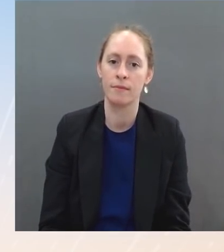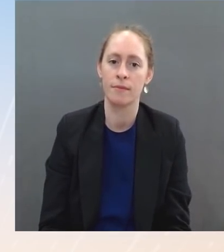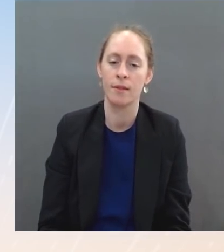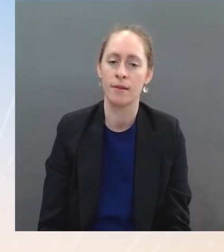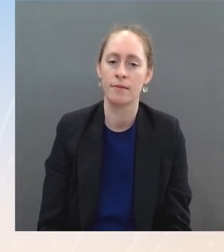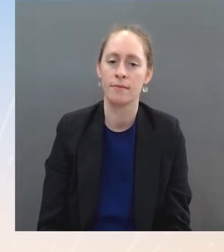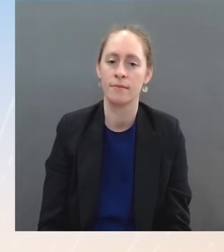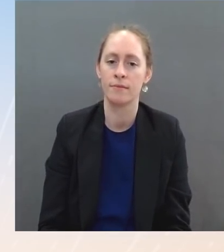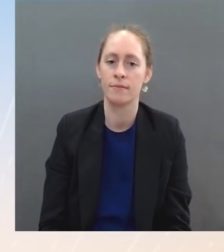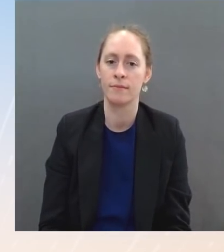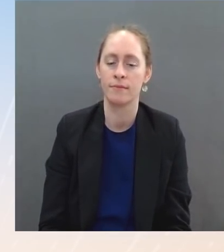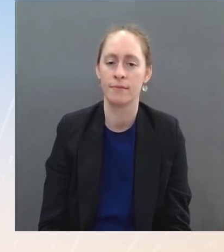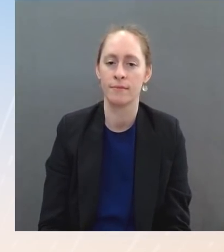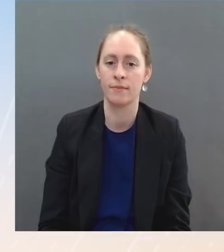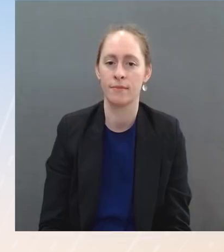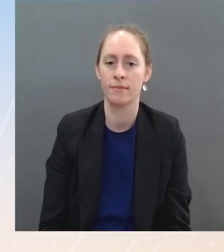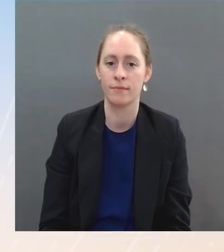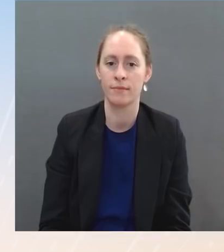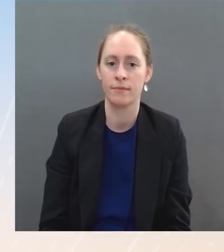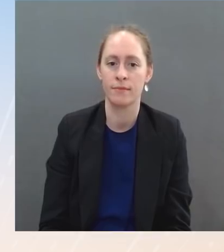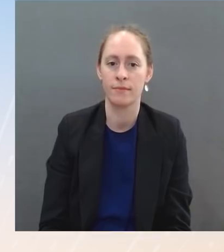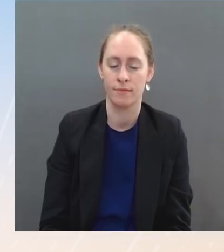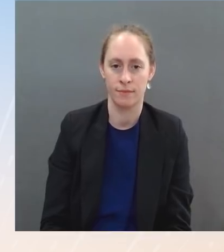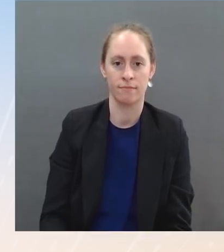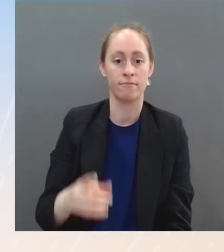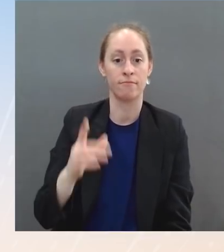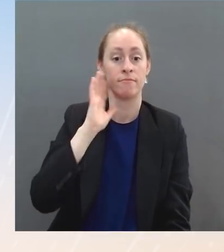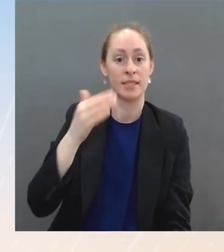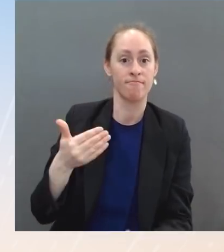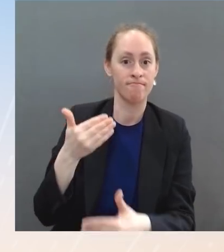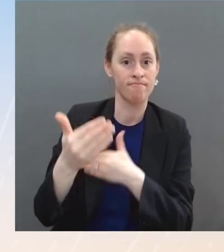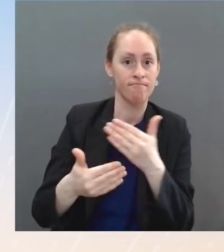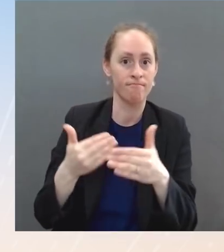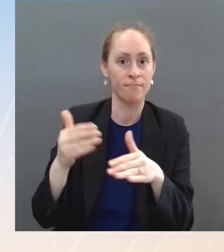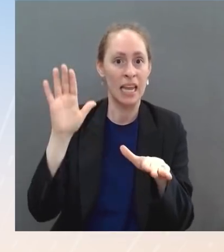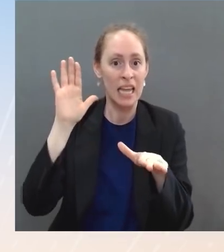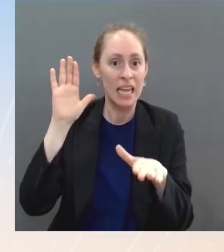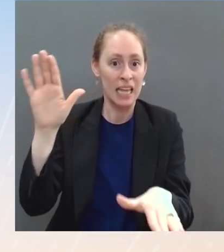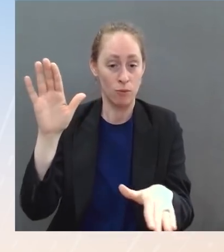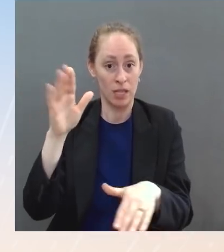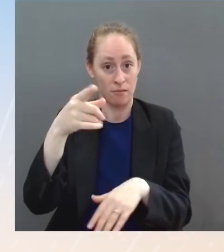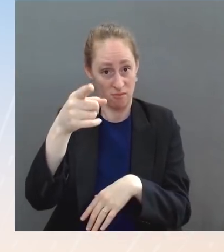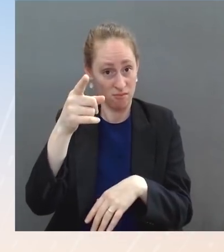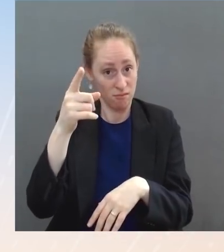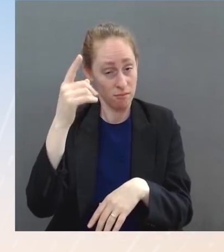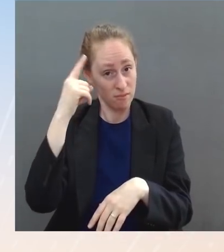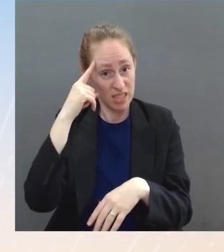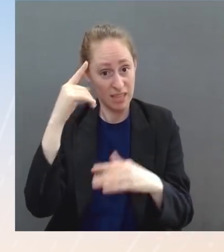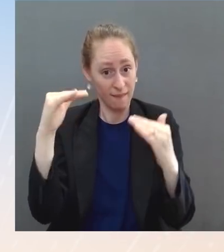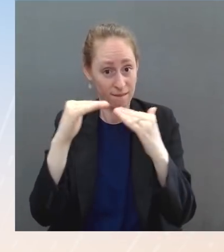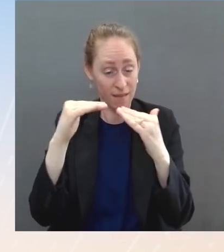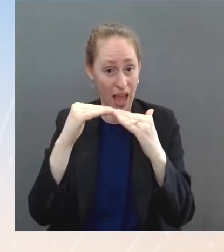that this would be a respectful and fair process, and it's been very contentious. Given Senator Graham's comments,